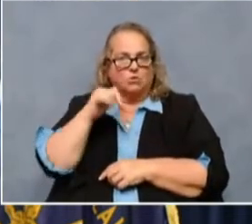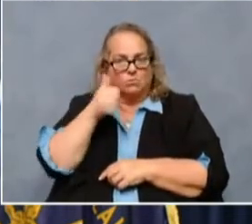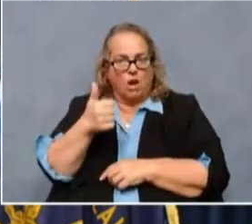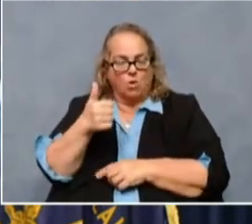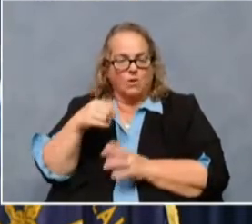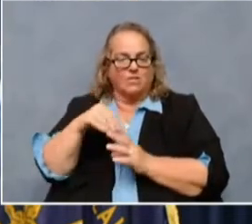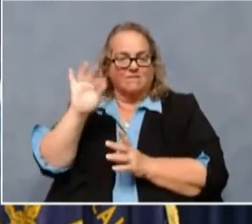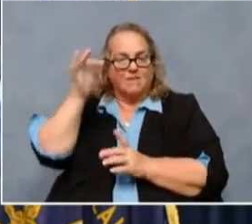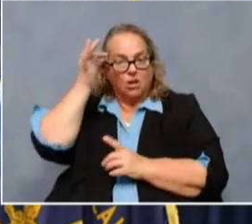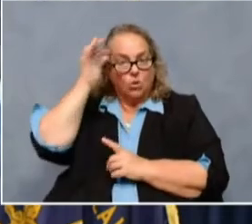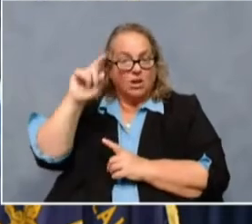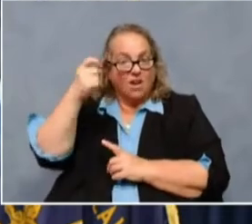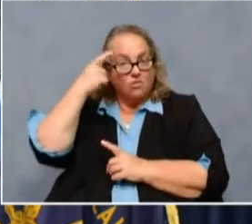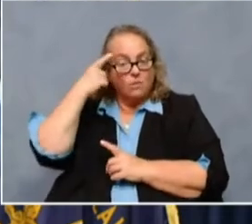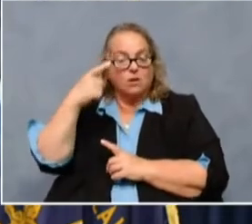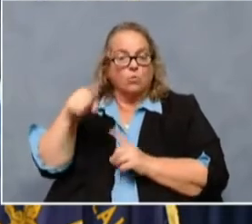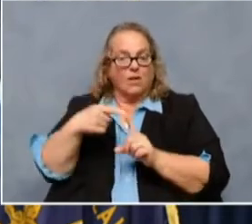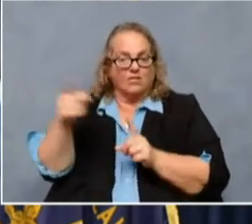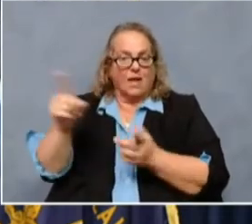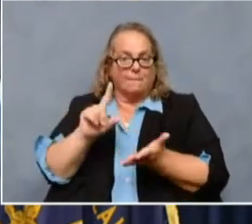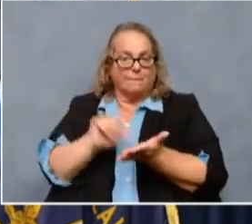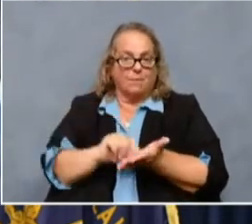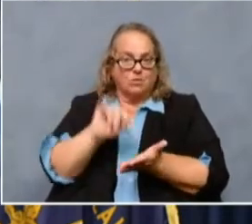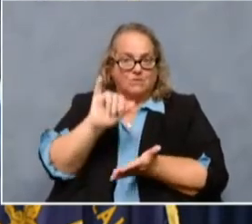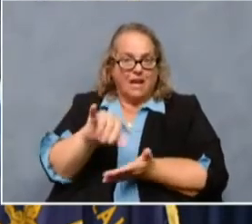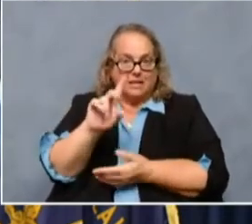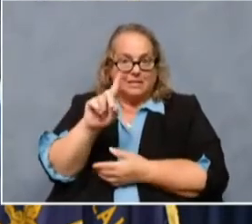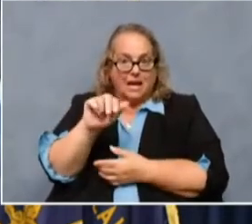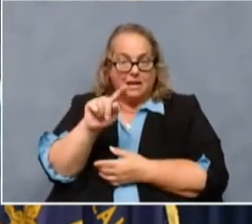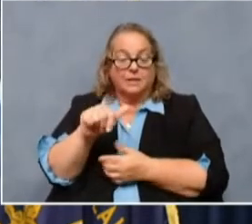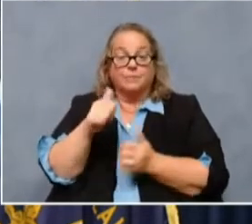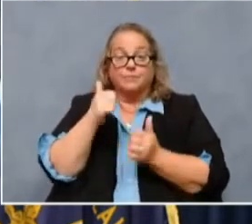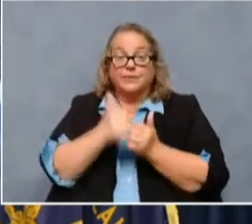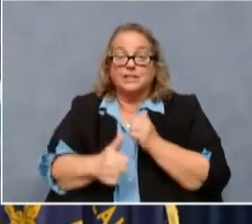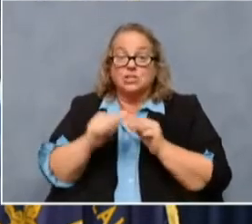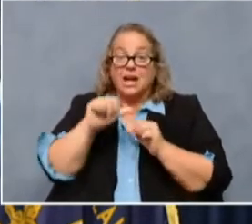publishes that data, each age group is going to be adjusted downwardly too.